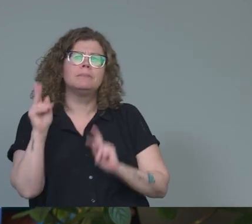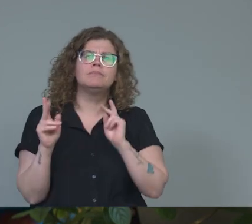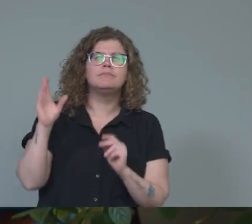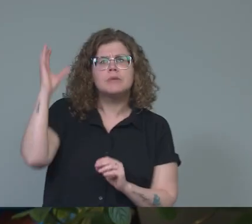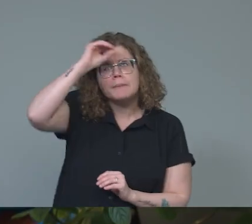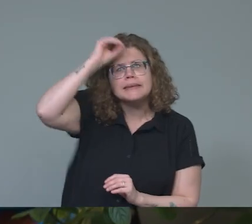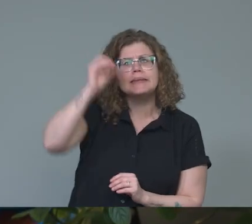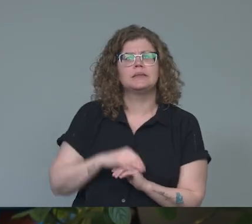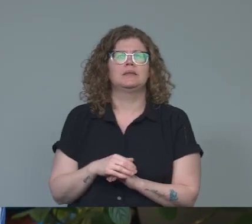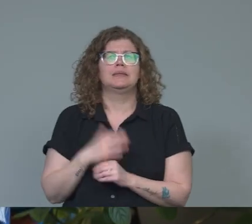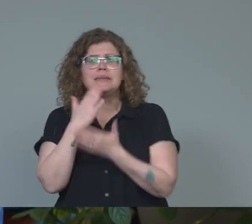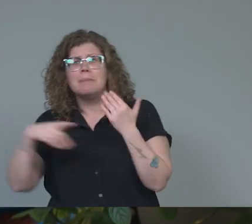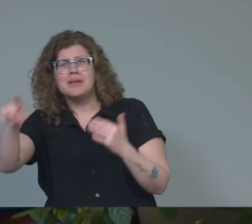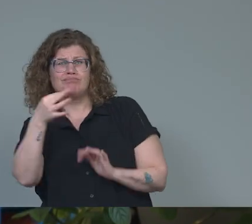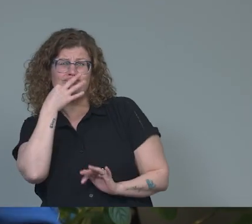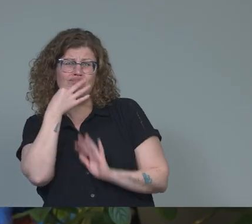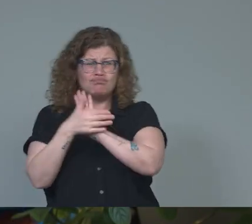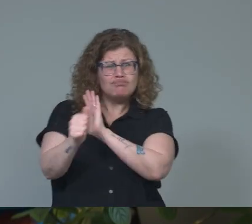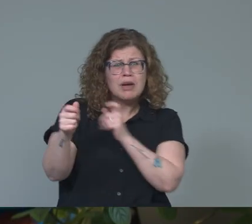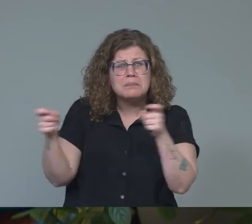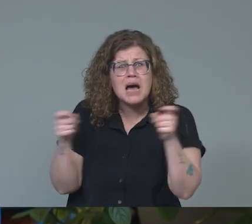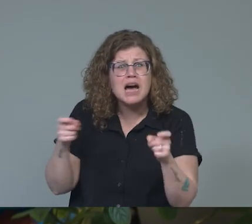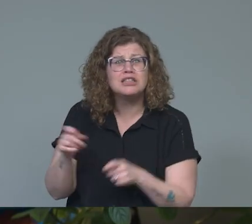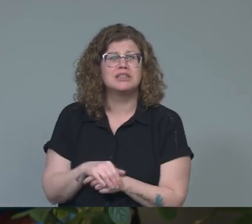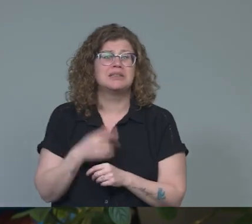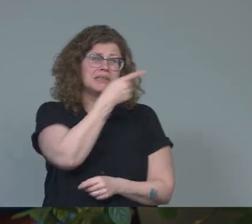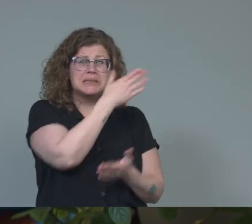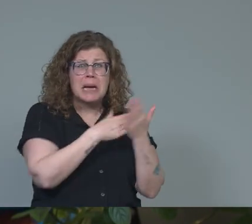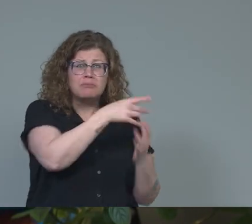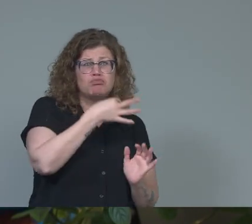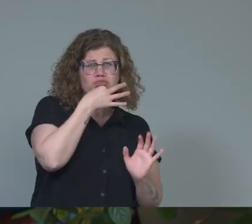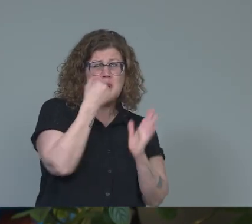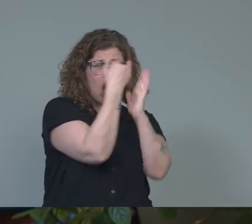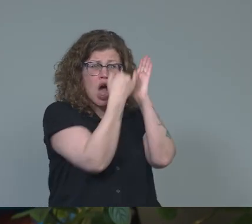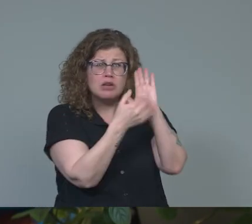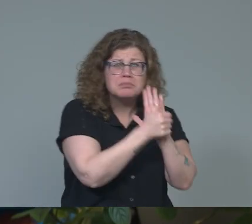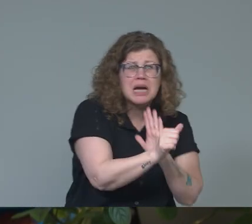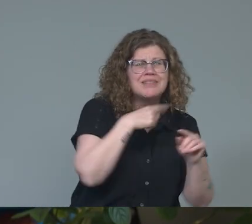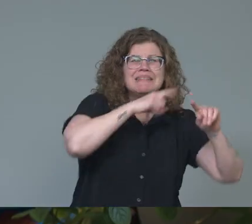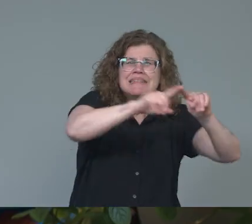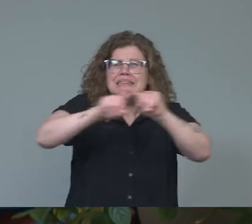how they perceive what I, you know, provided. So if they give me feedback,